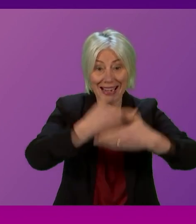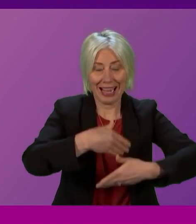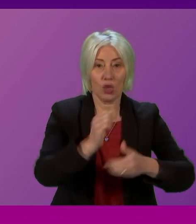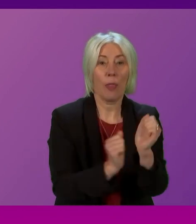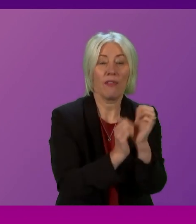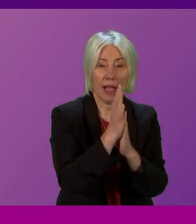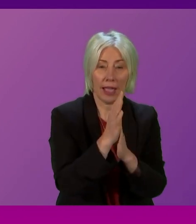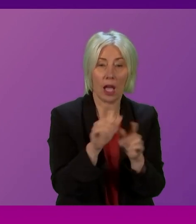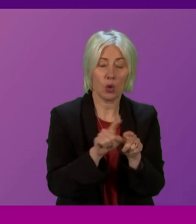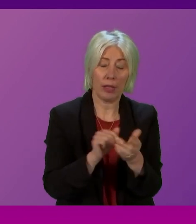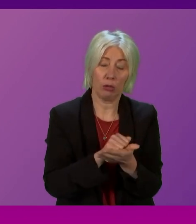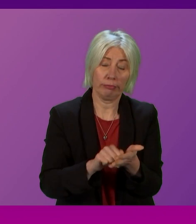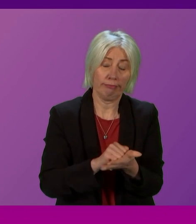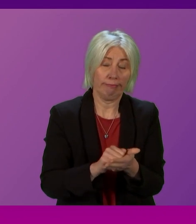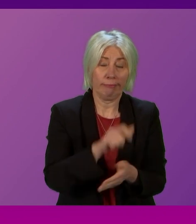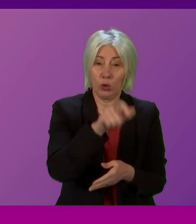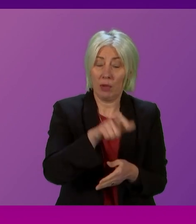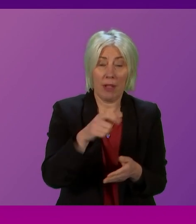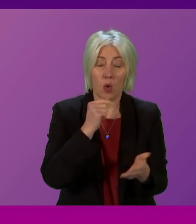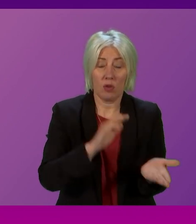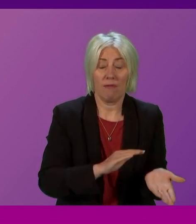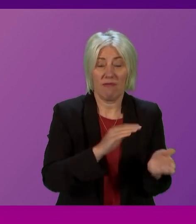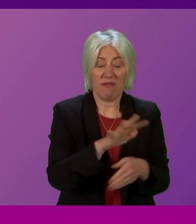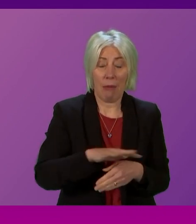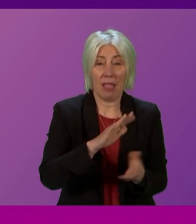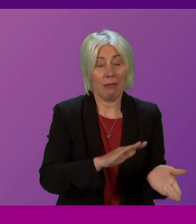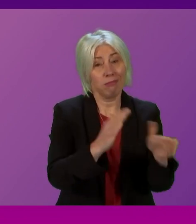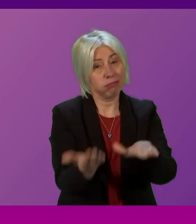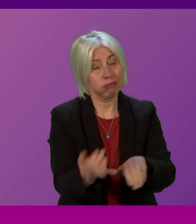my condolences again to those who were bereaved in the incident.